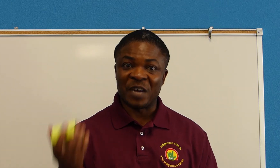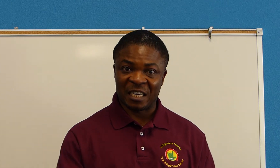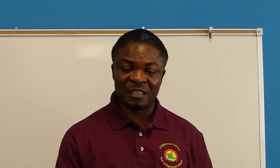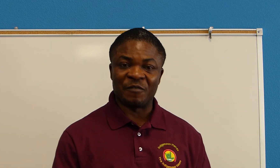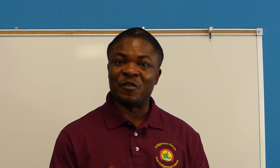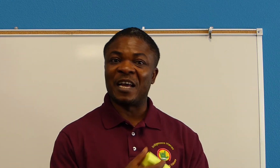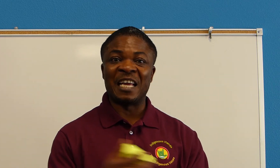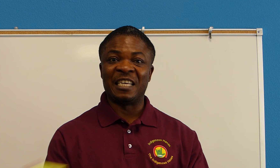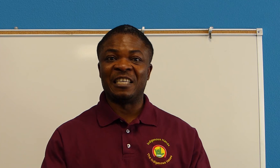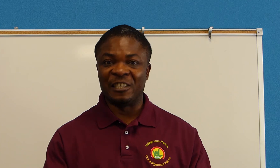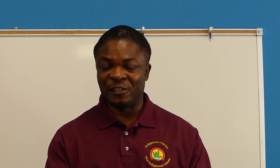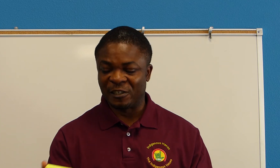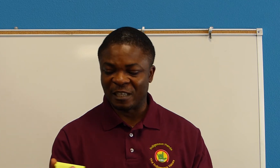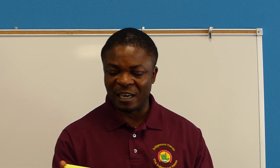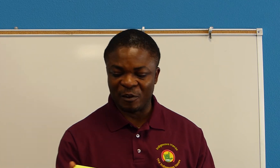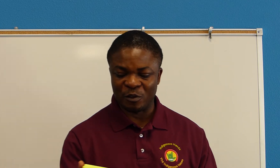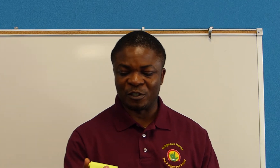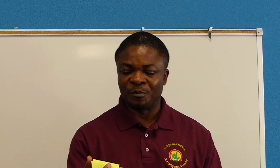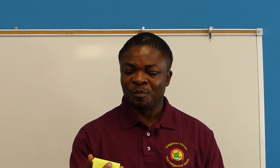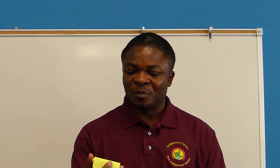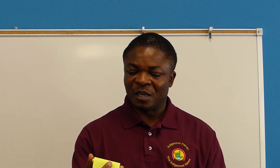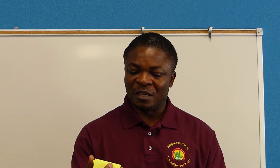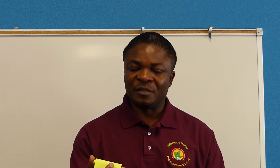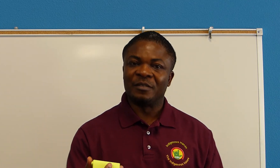factor for any individual sign language and I